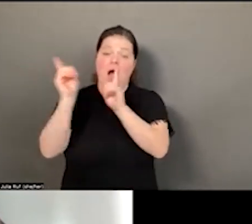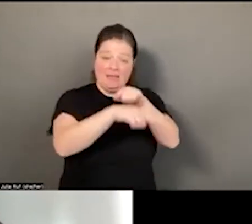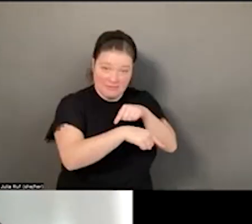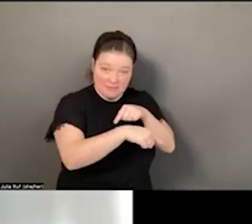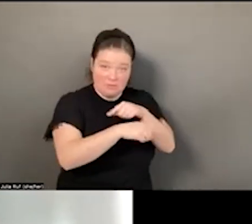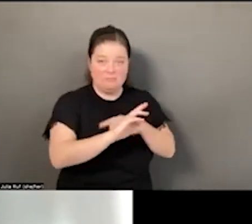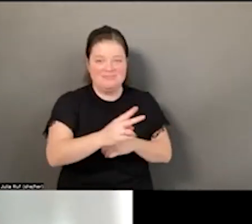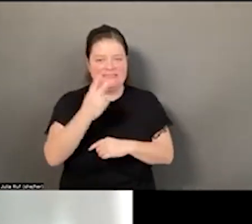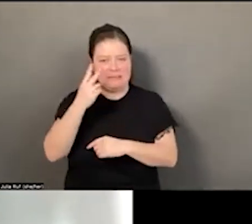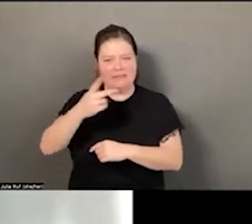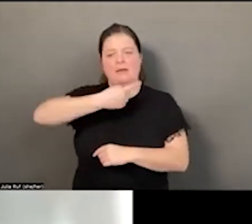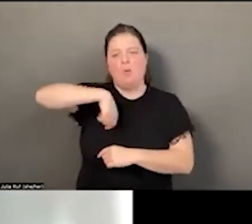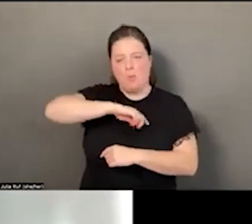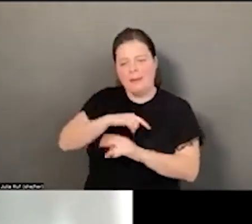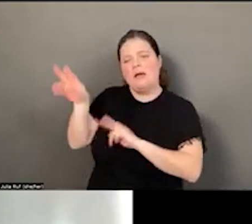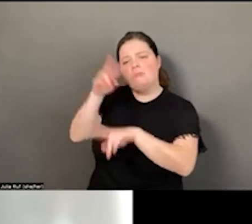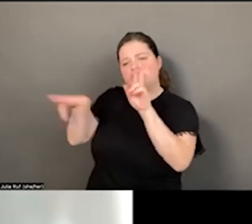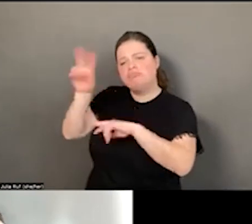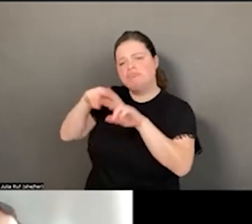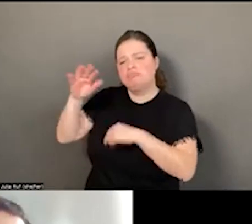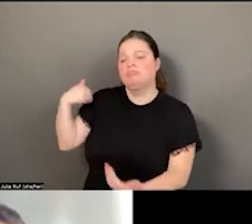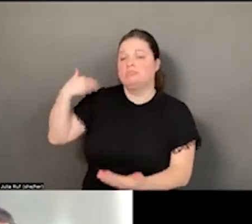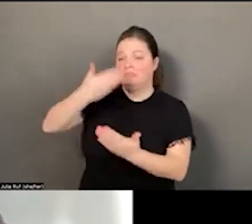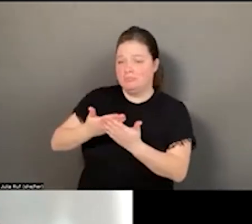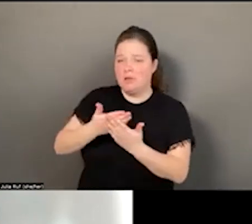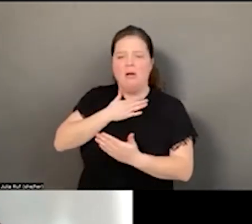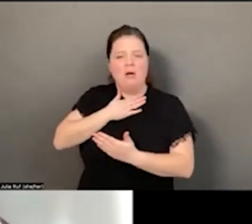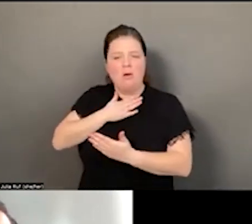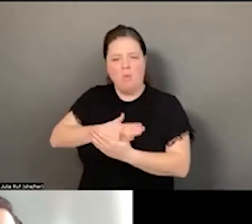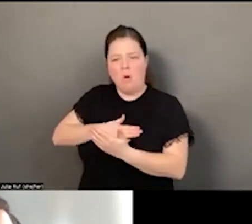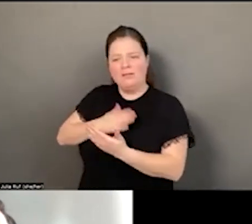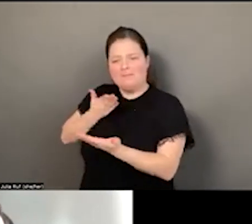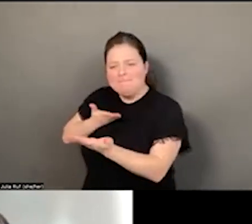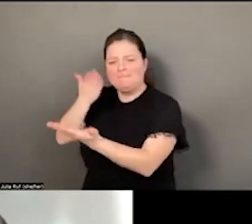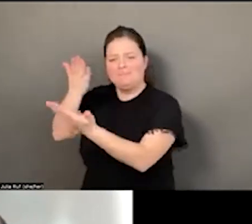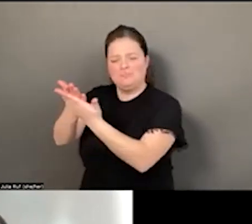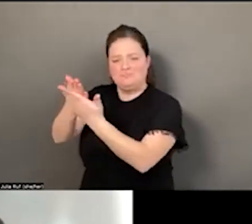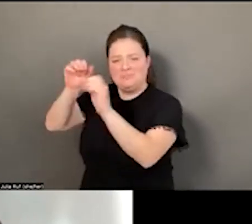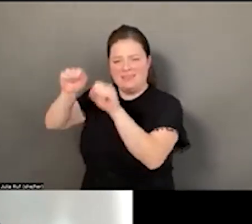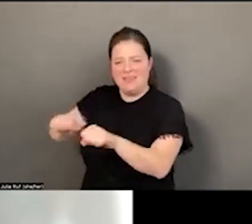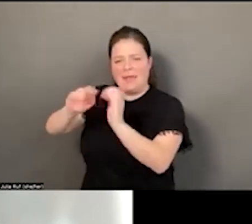meaning recommendations on how you can better implement the CRPD. So obviously,